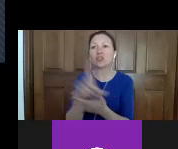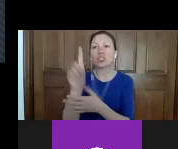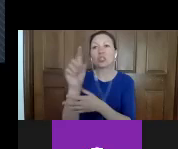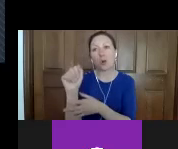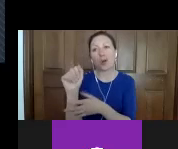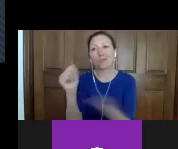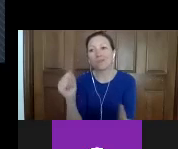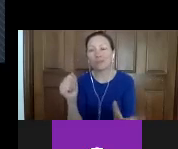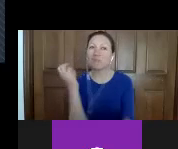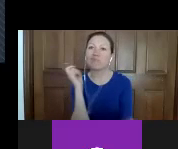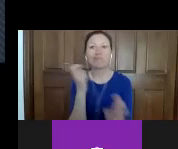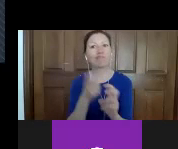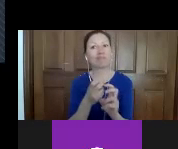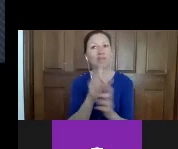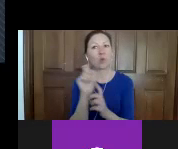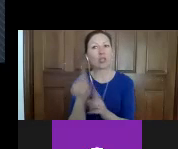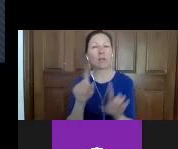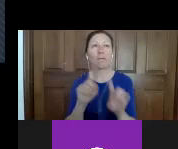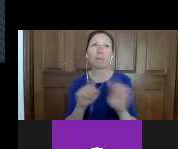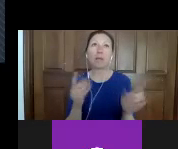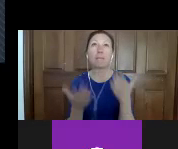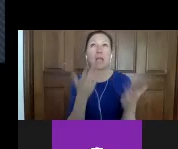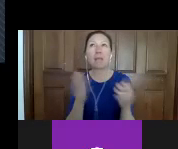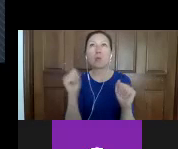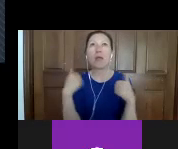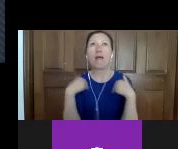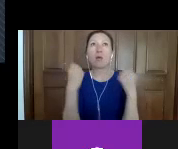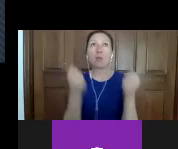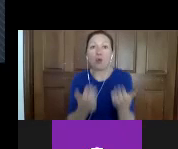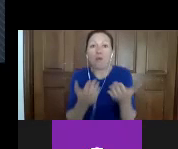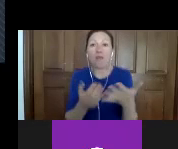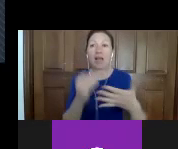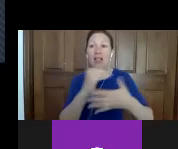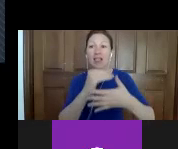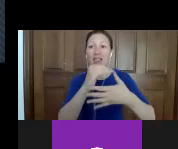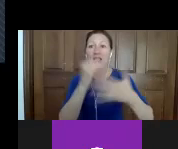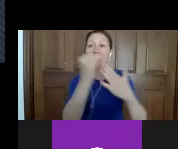usually it might be in the form of a list of what to do, given to the supervisor if